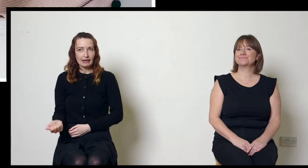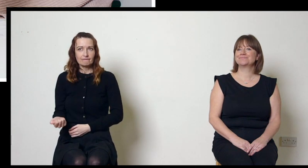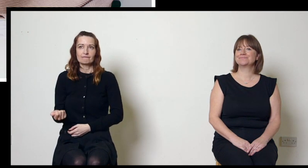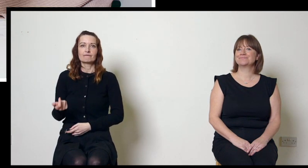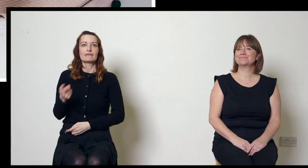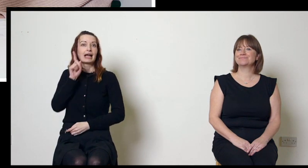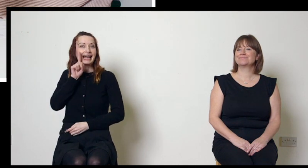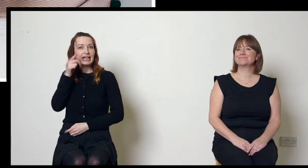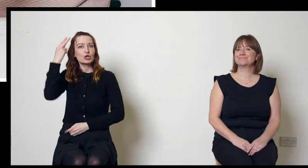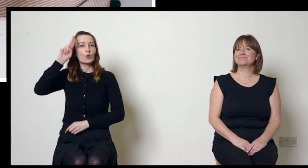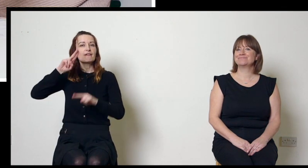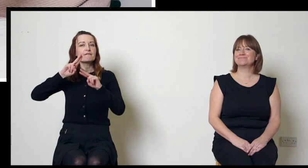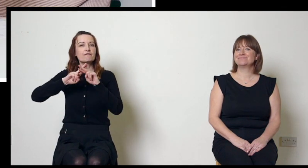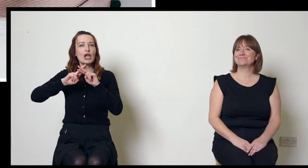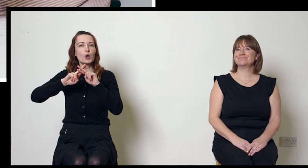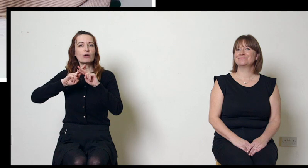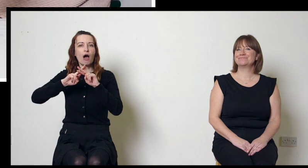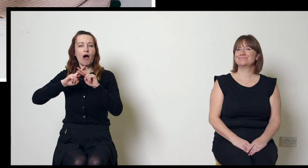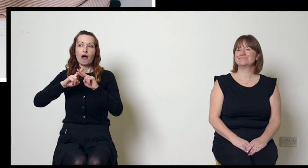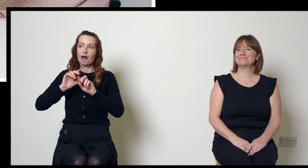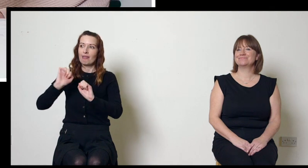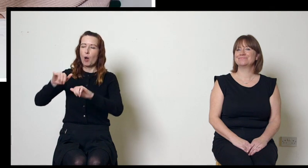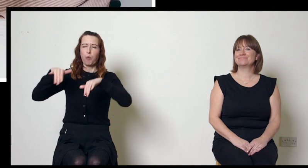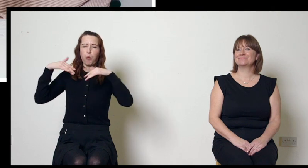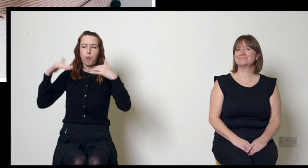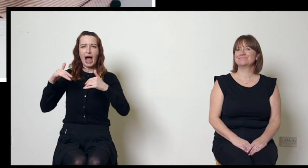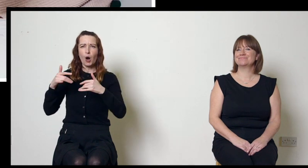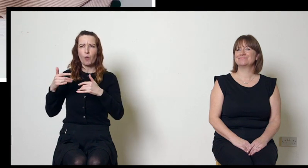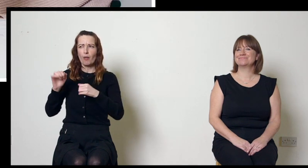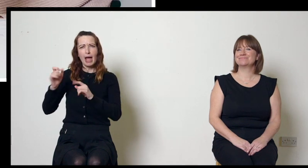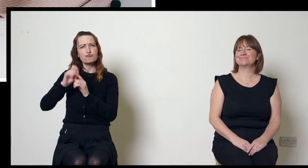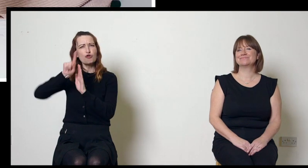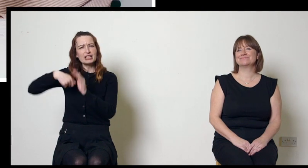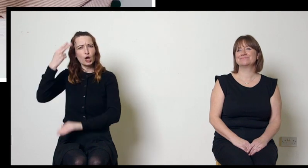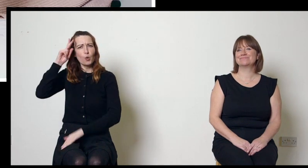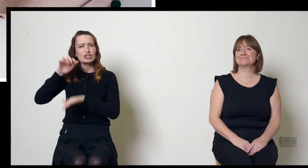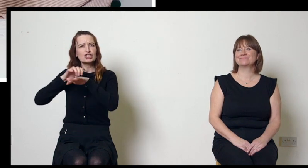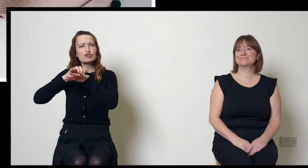and they are amazing, do something called scratch building which is the kind of models that people can create and use